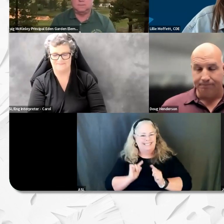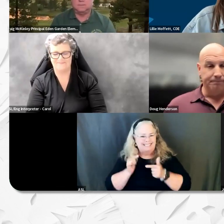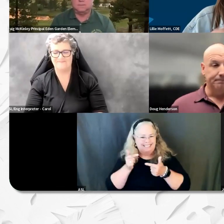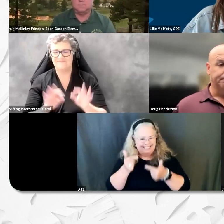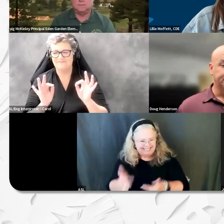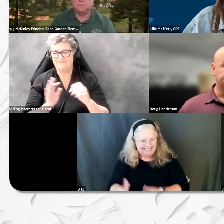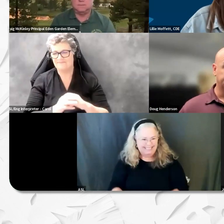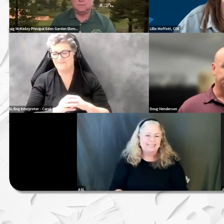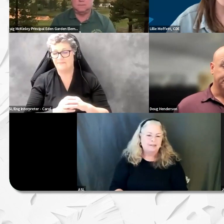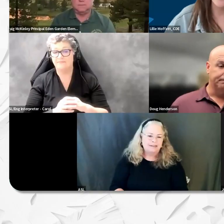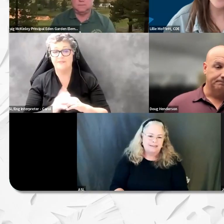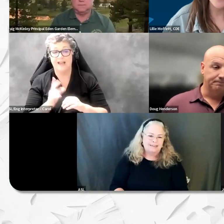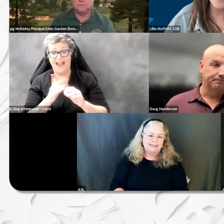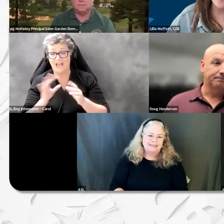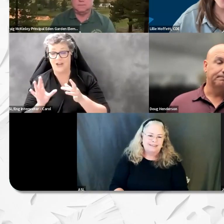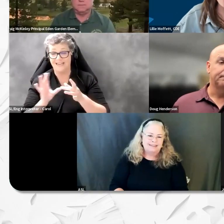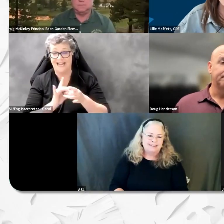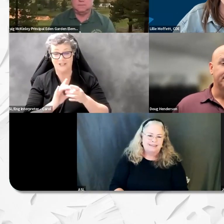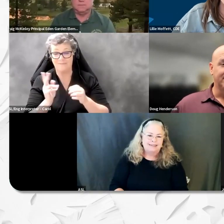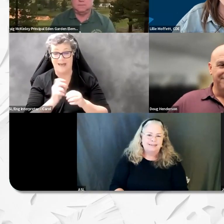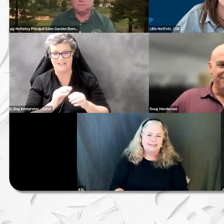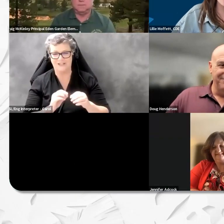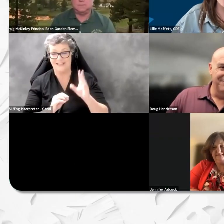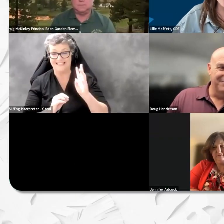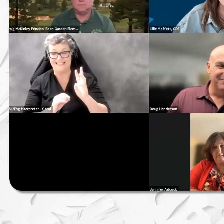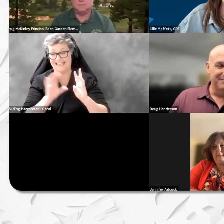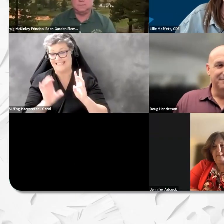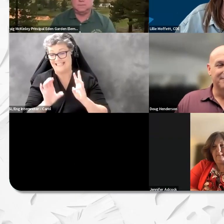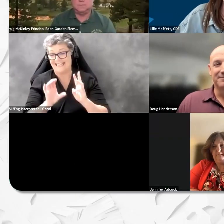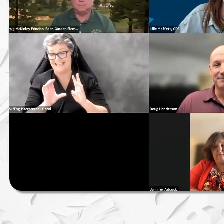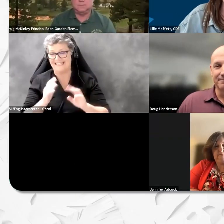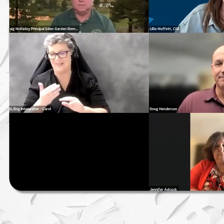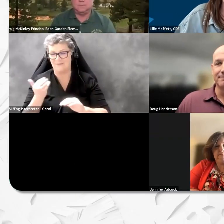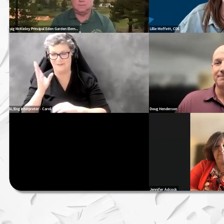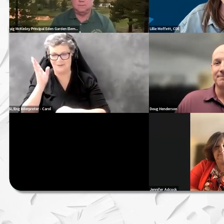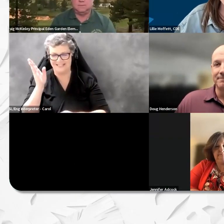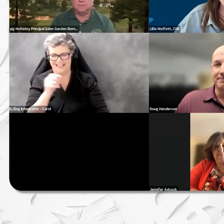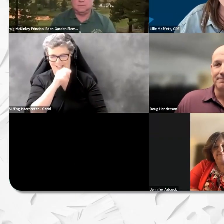your connection back to the 6C’s prev in the previous in the presentation. And also just